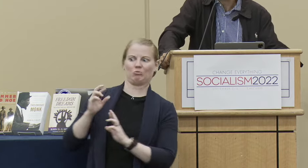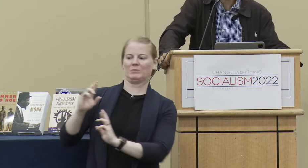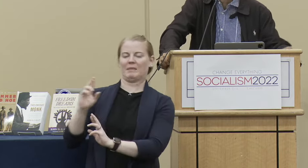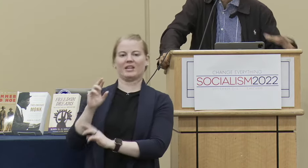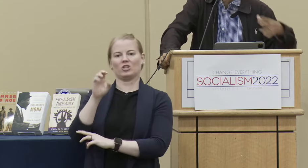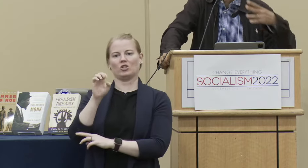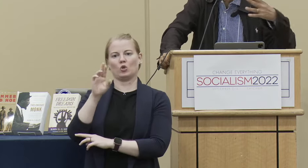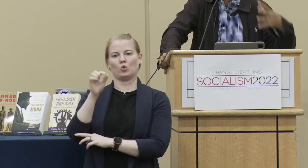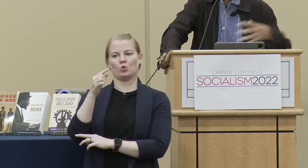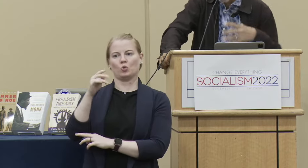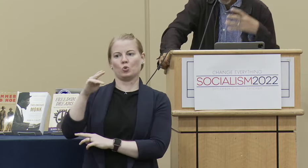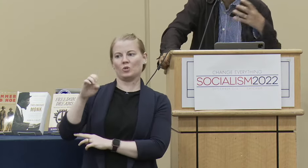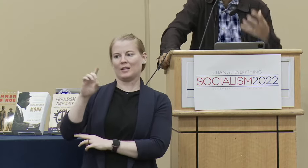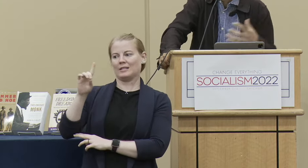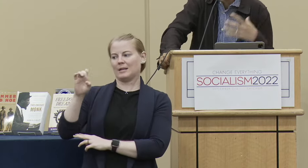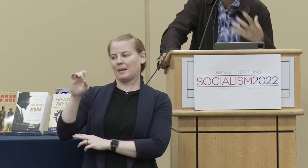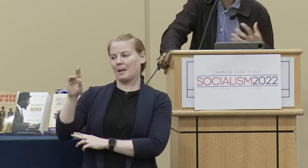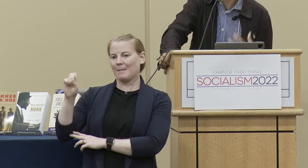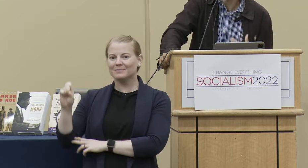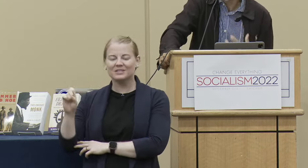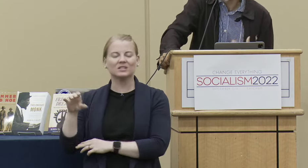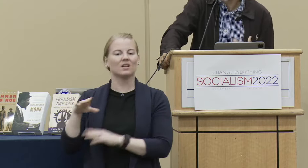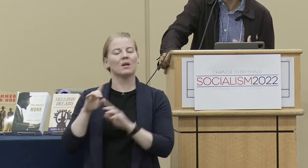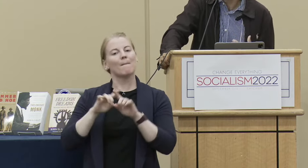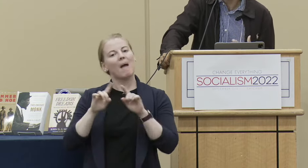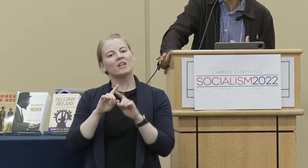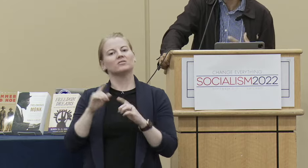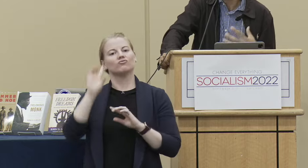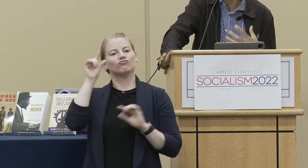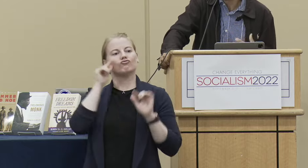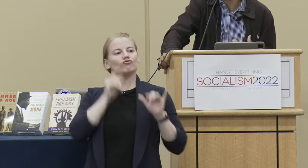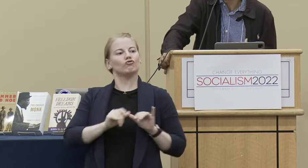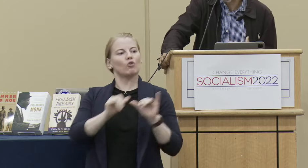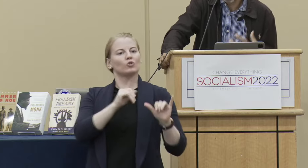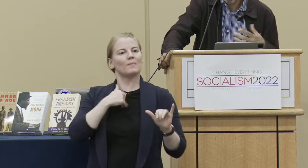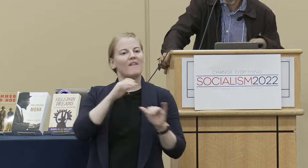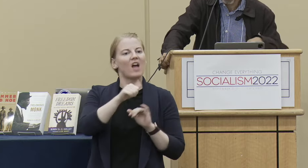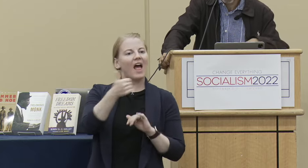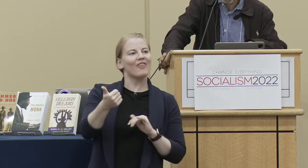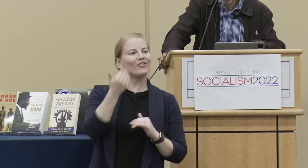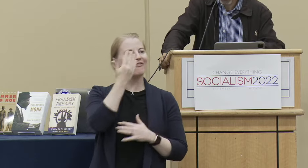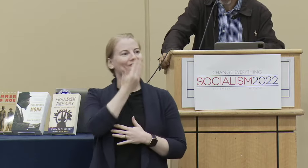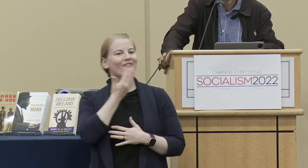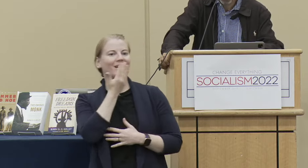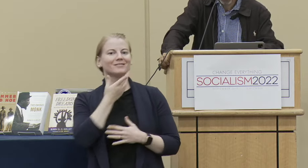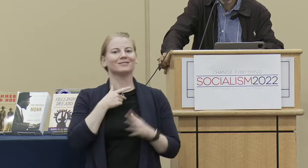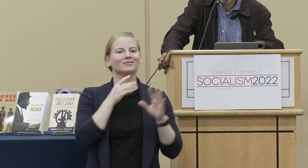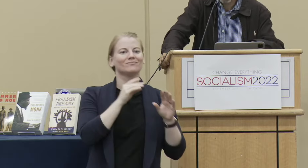disrespect Eugene Debs, but socialism has some other faces,